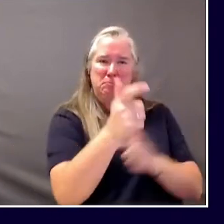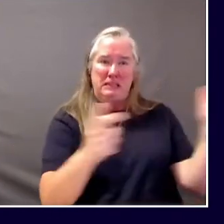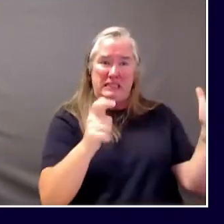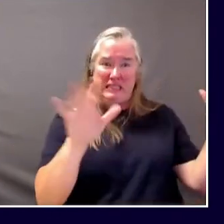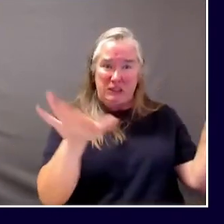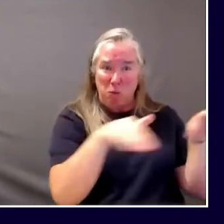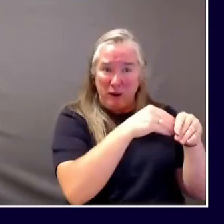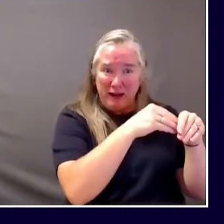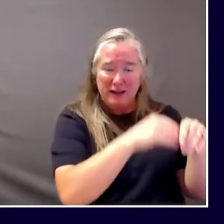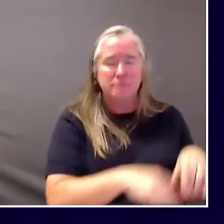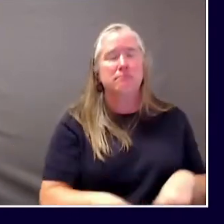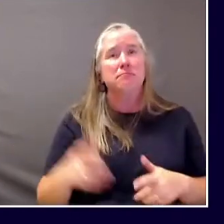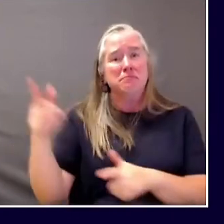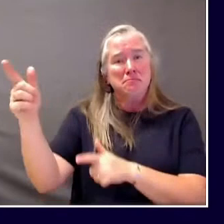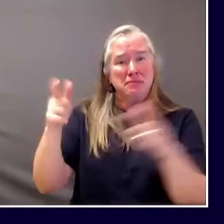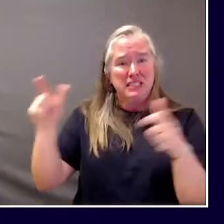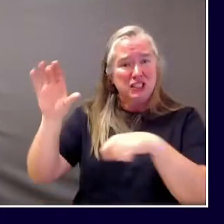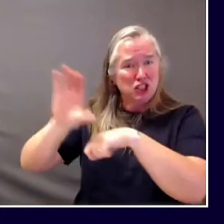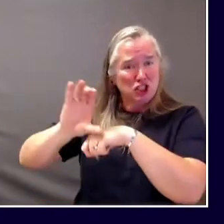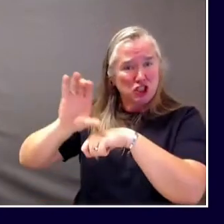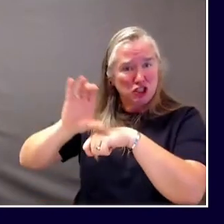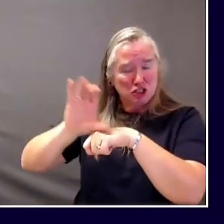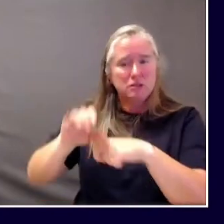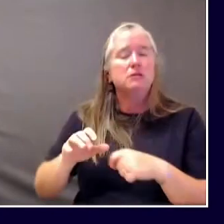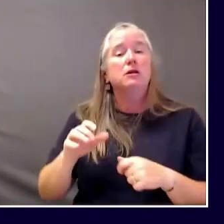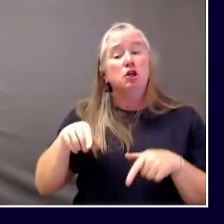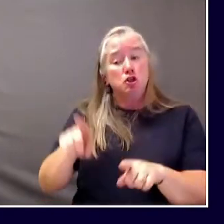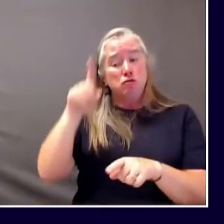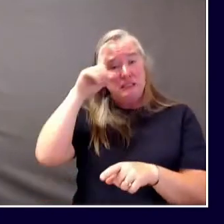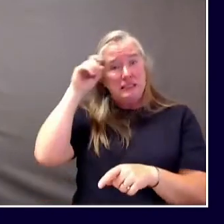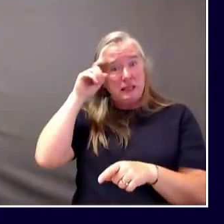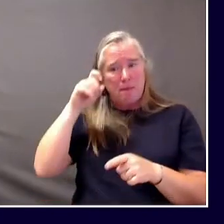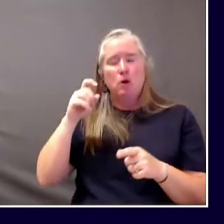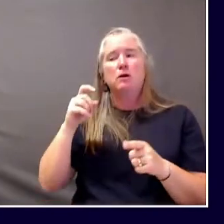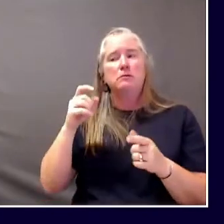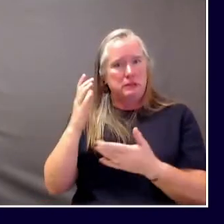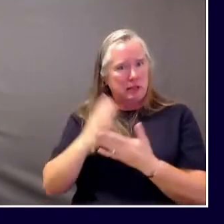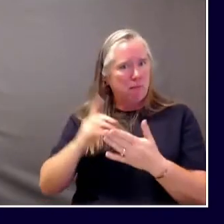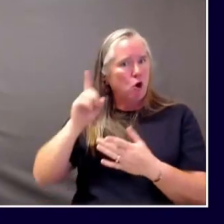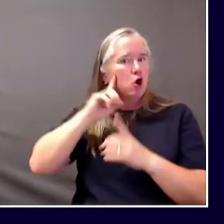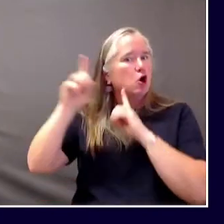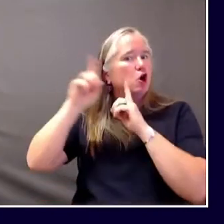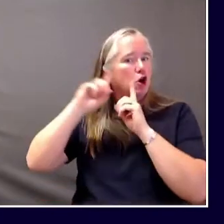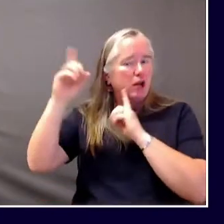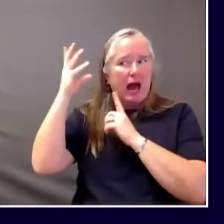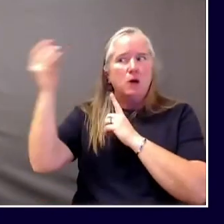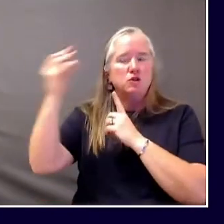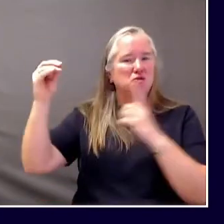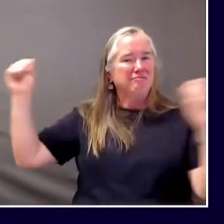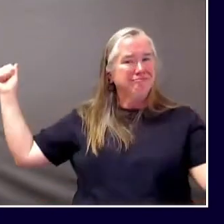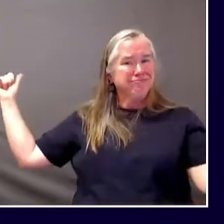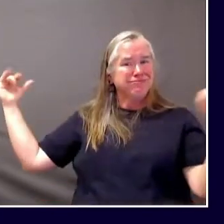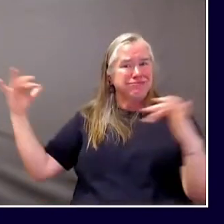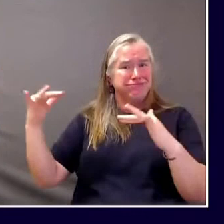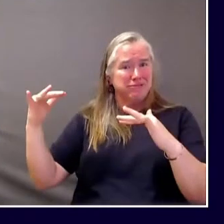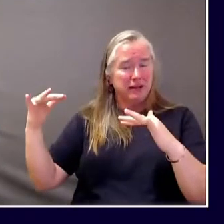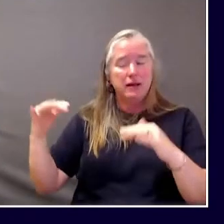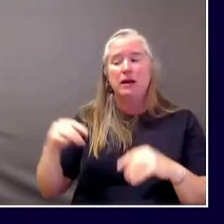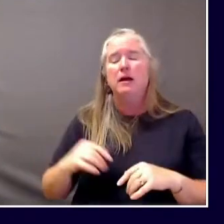about in the summer different outdoor gatherings that could exceed the limit our practices